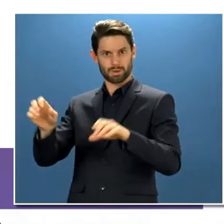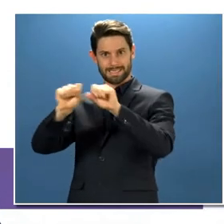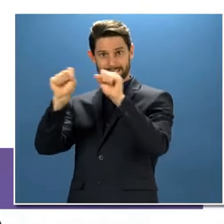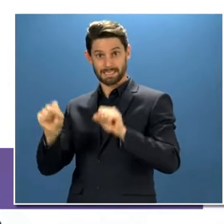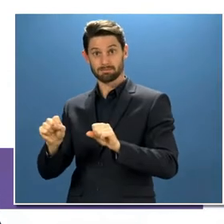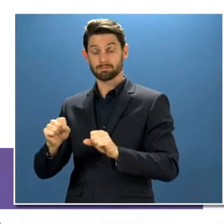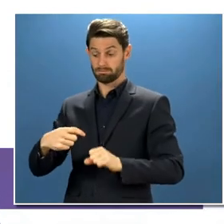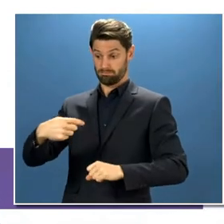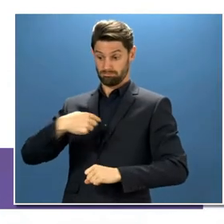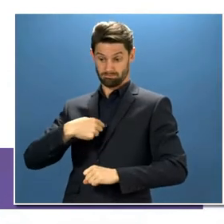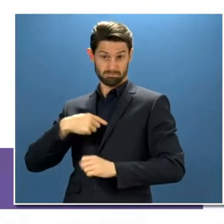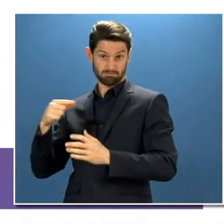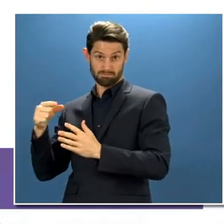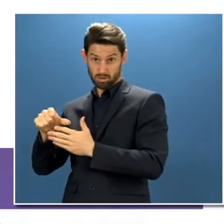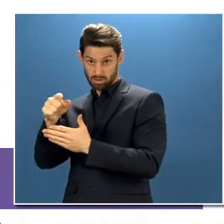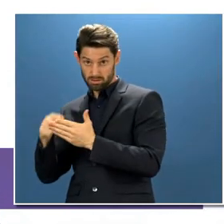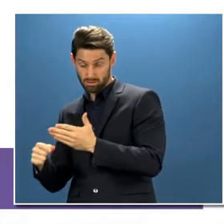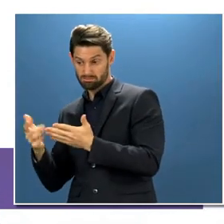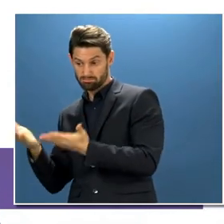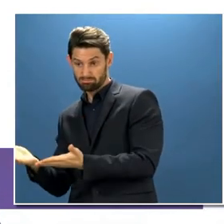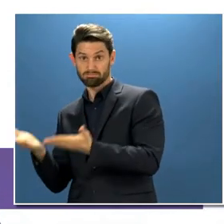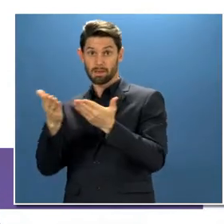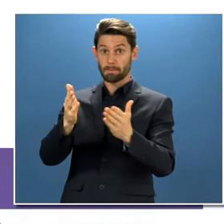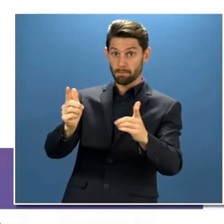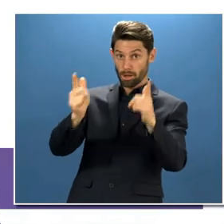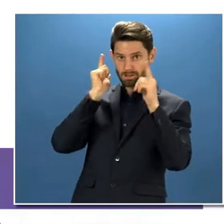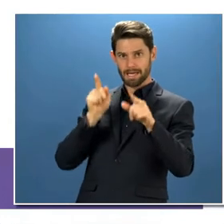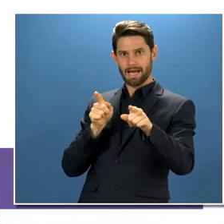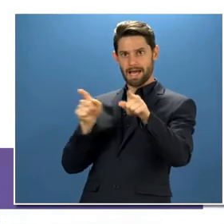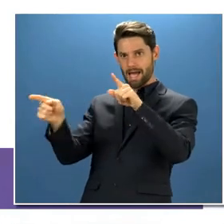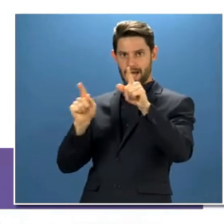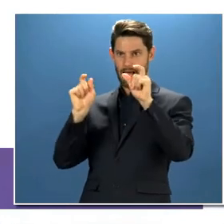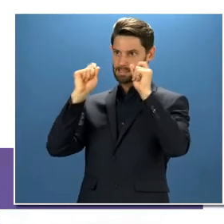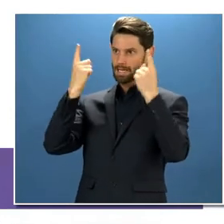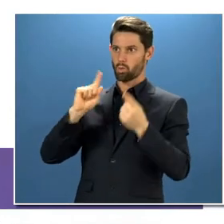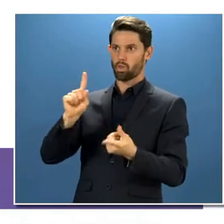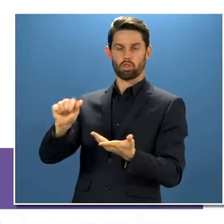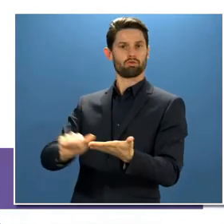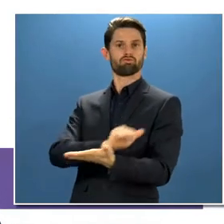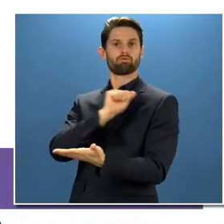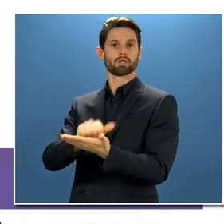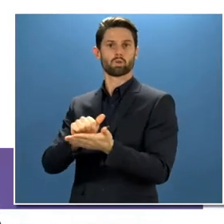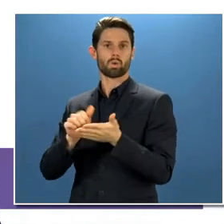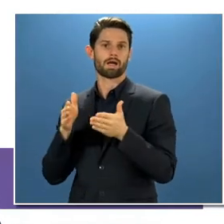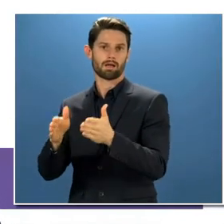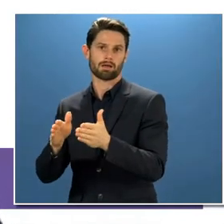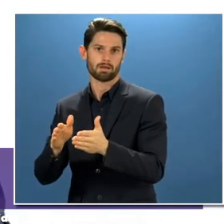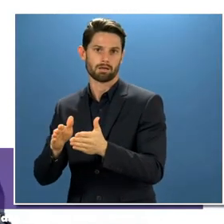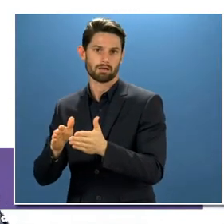obligations in a way that we can have as many people with disability in not just a job, but a good job.